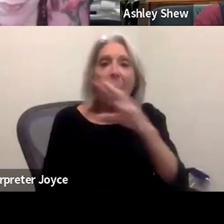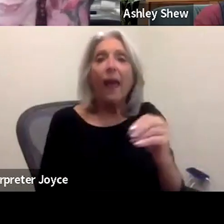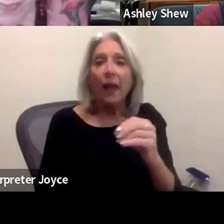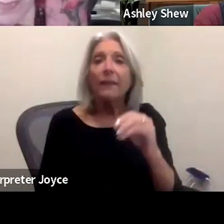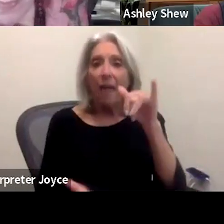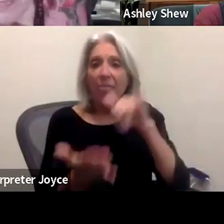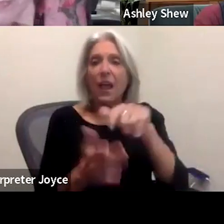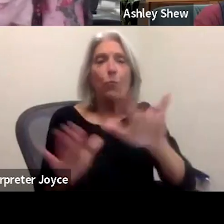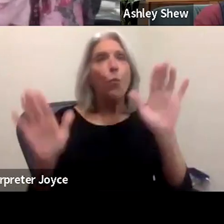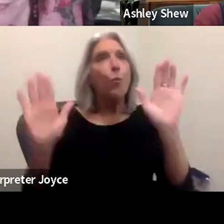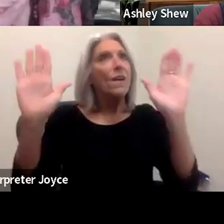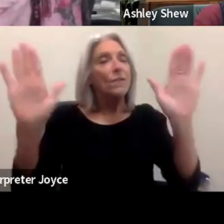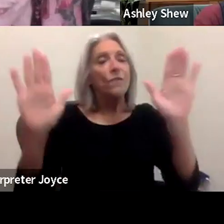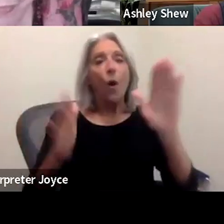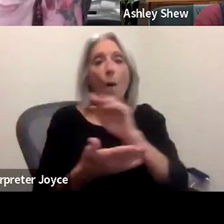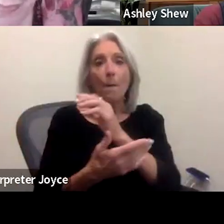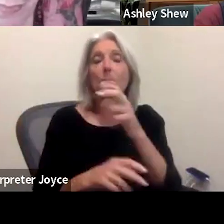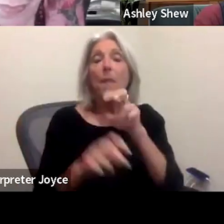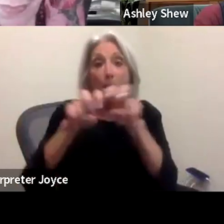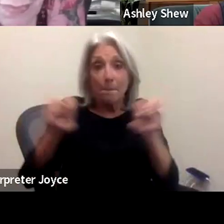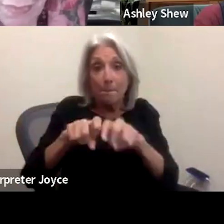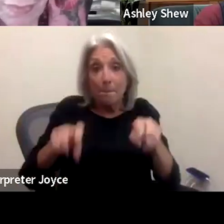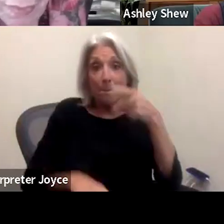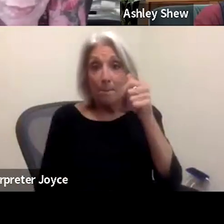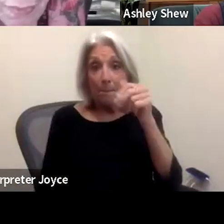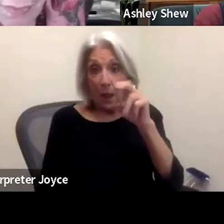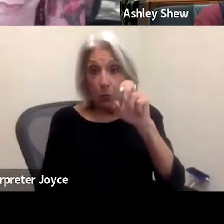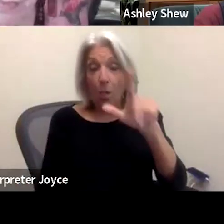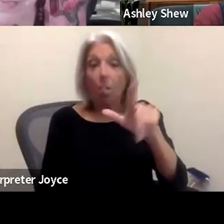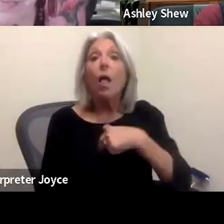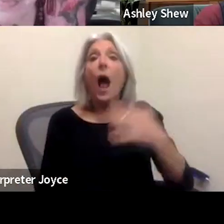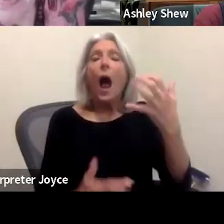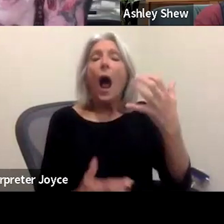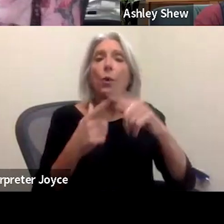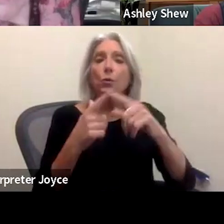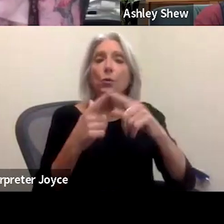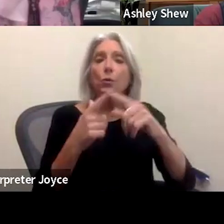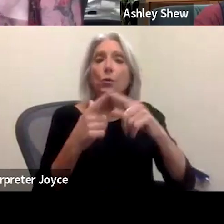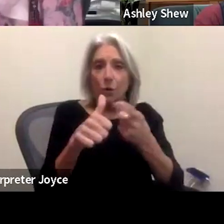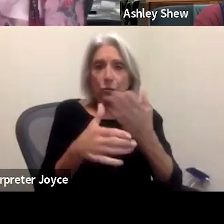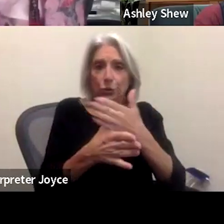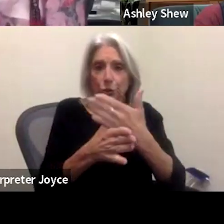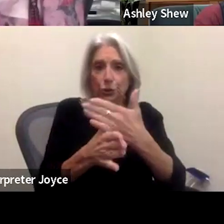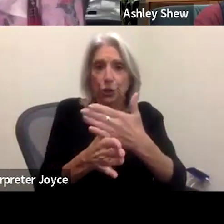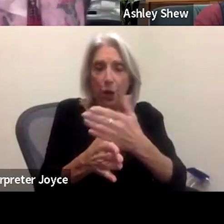Before we dive in, I just wanted to share a little bit of information about this session